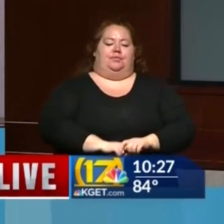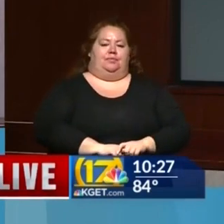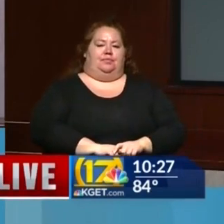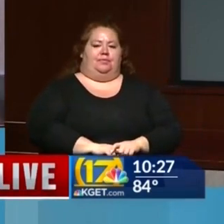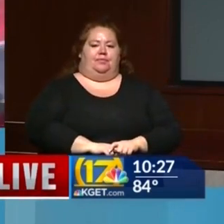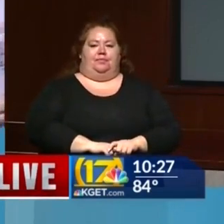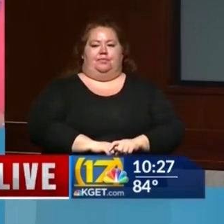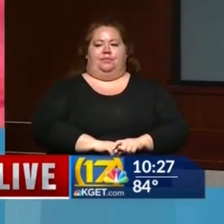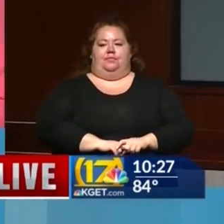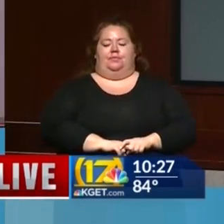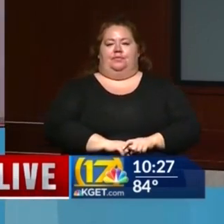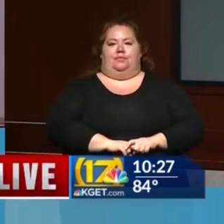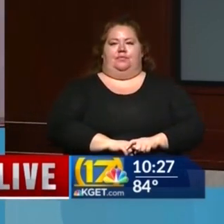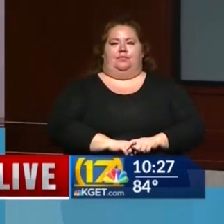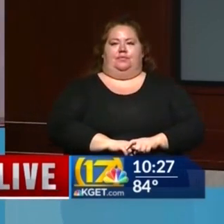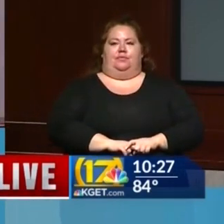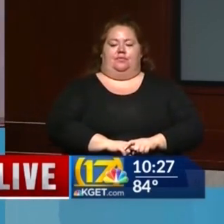COMPARED TO BEFORE WHEN WE